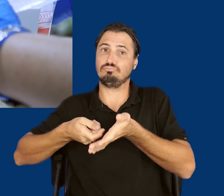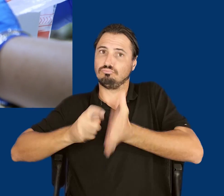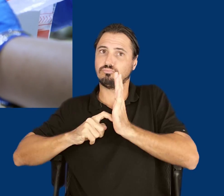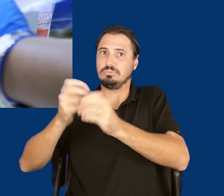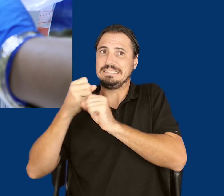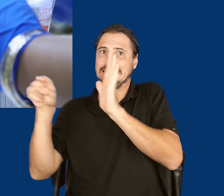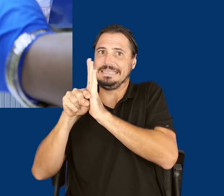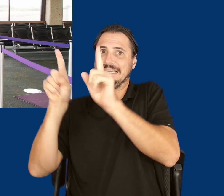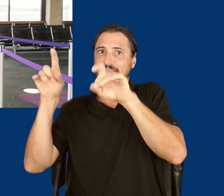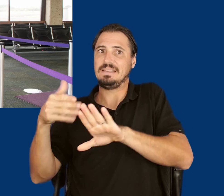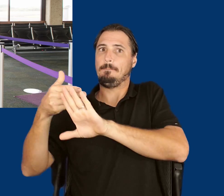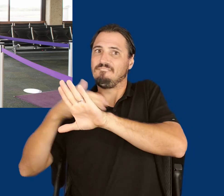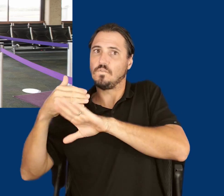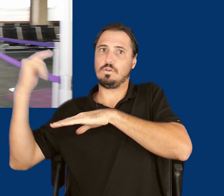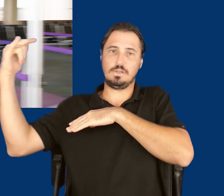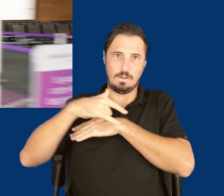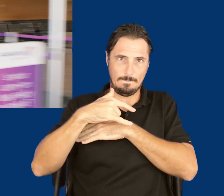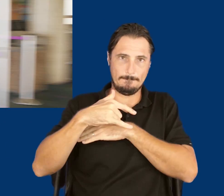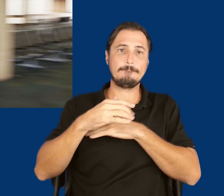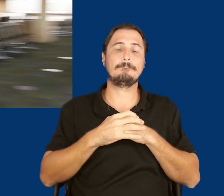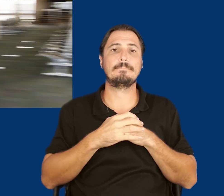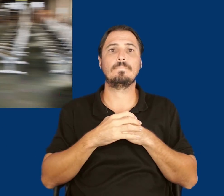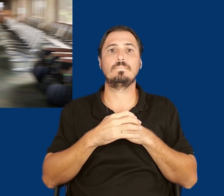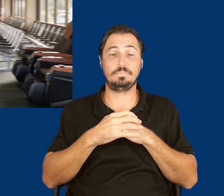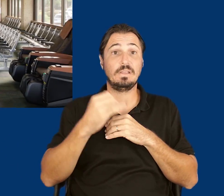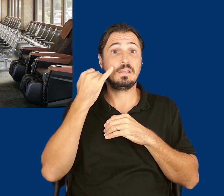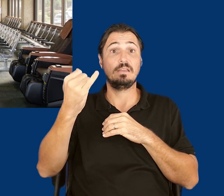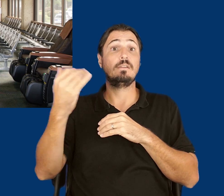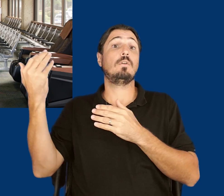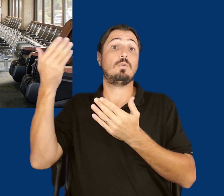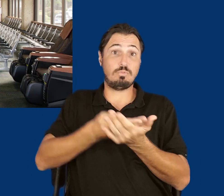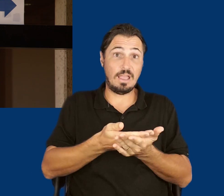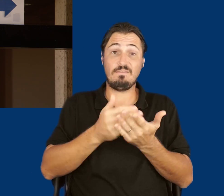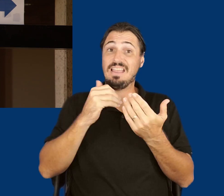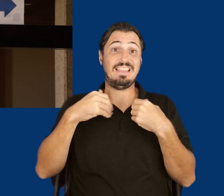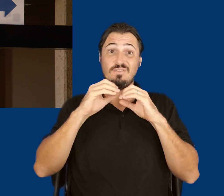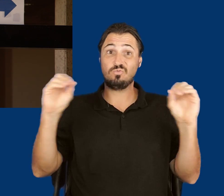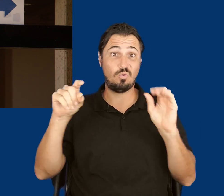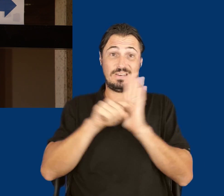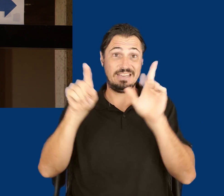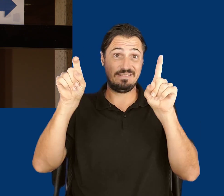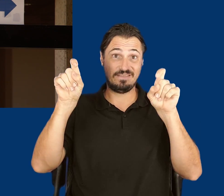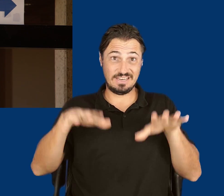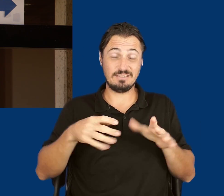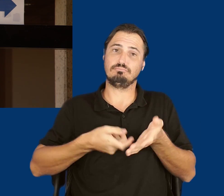PRIOR to flying. Anyone who arrives without a negative test result must enter a full 14-day quarantine on arrival